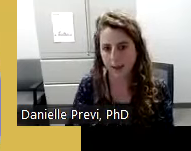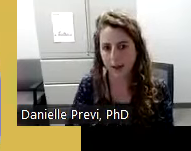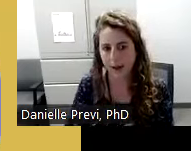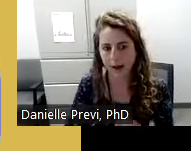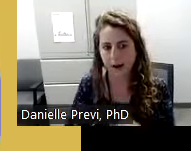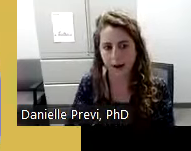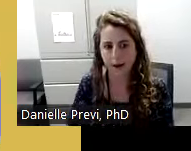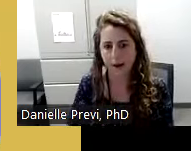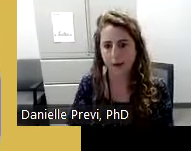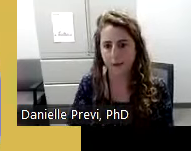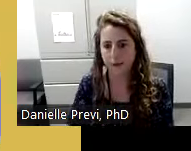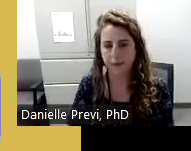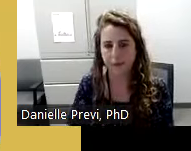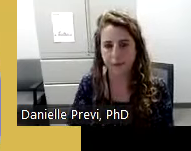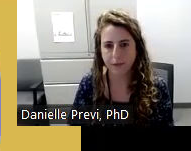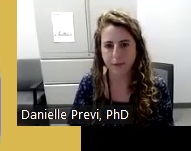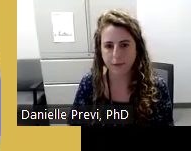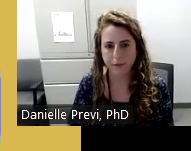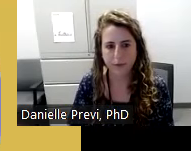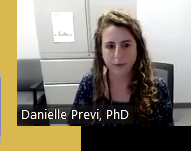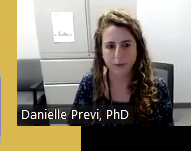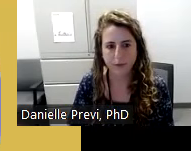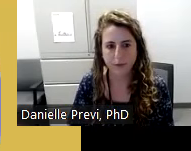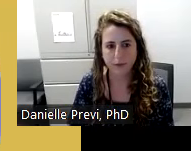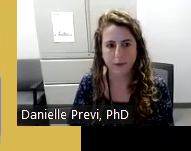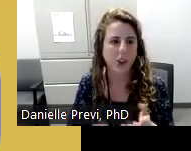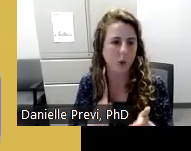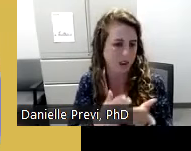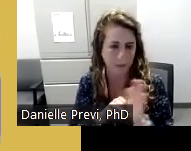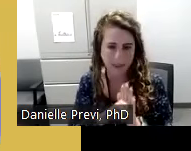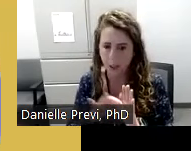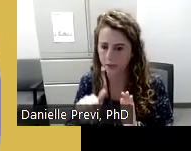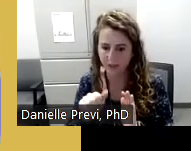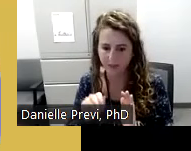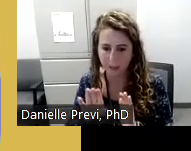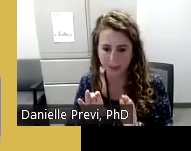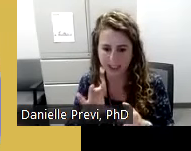ASL Related Tests (52:21)